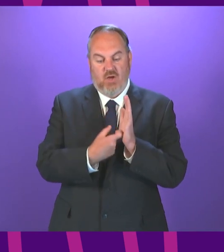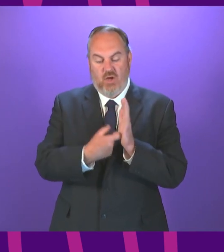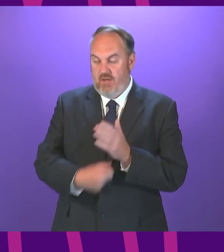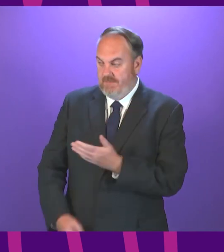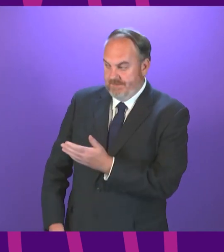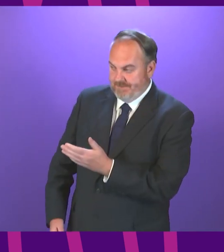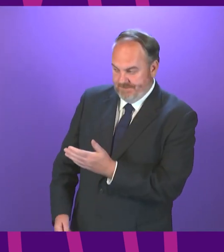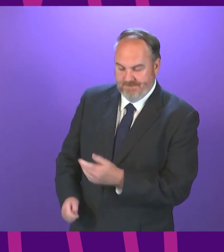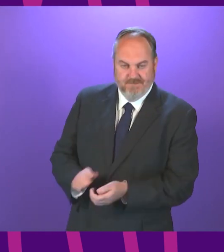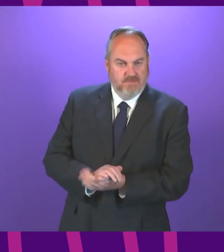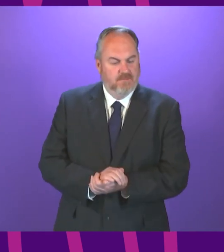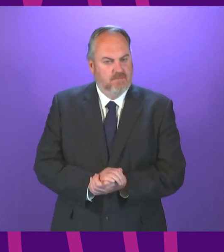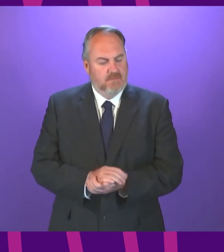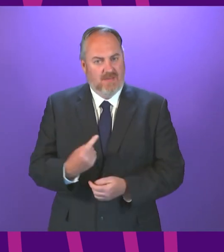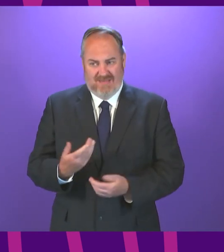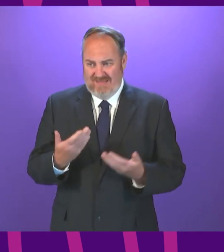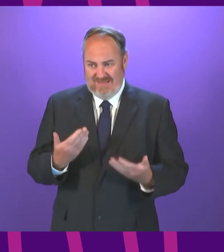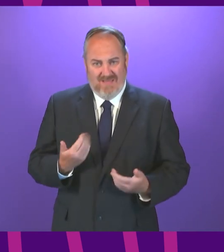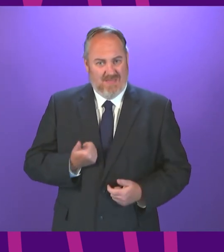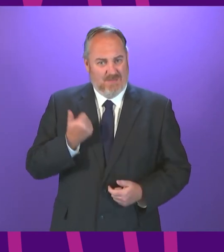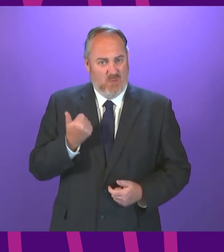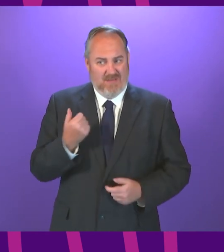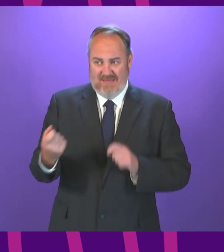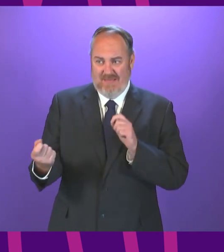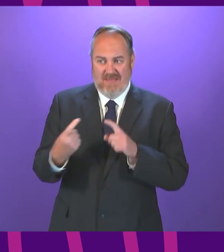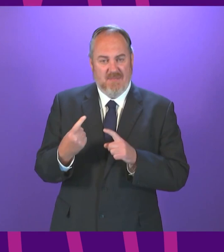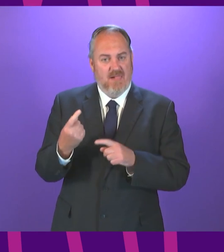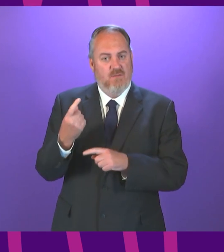This morning, I received yet another email from an overseas-based oil and gas worker.